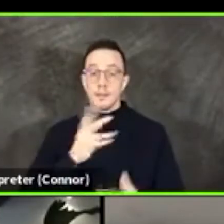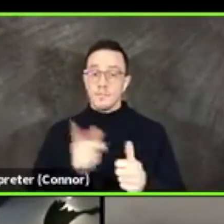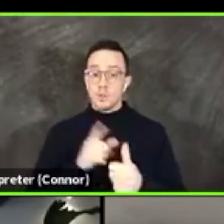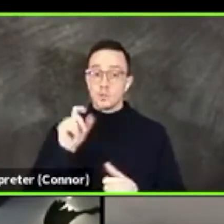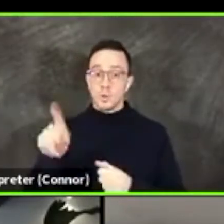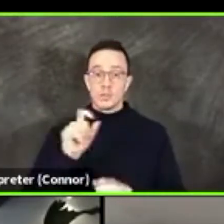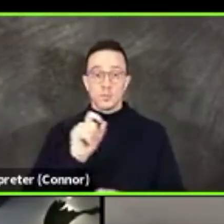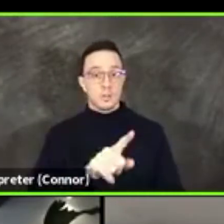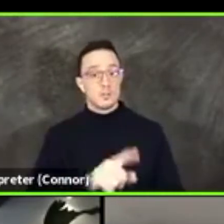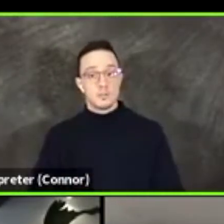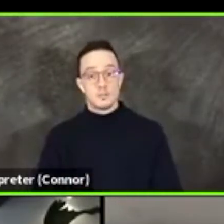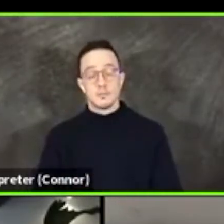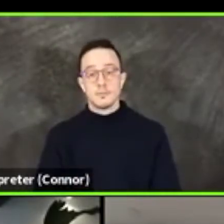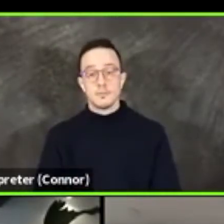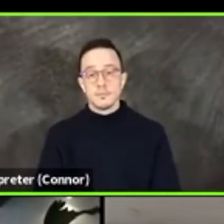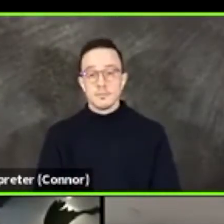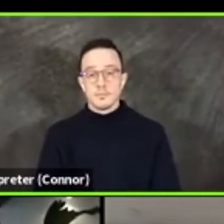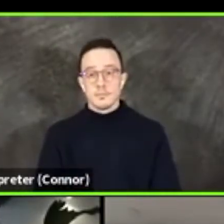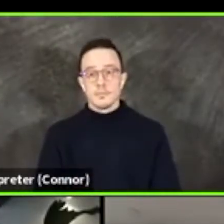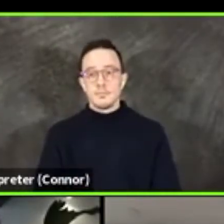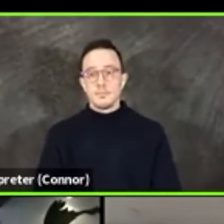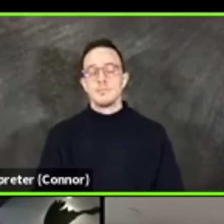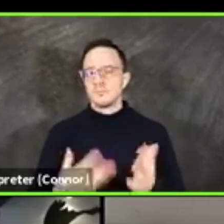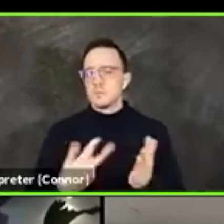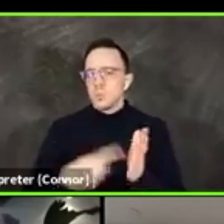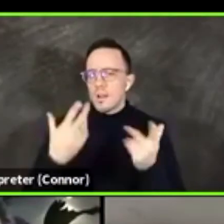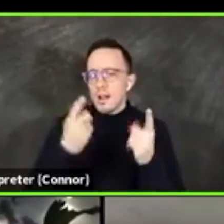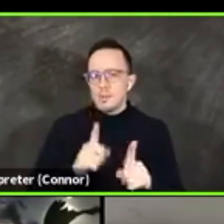YOU, OR FOR YOU TO DISCUSS, A LITTLE BIT, IS WHAT HAPPENS IN YOUR INSTITUTIONS, AND